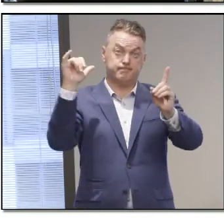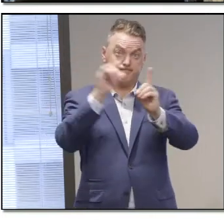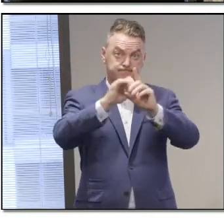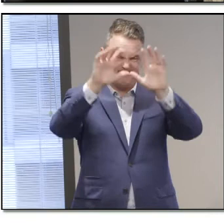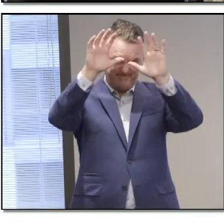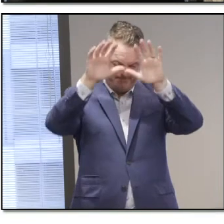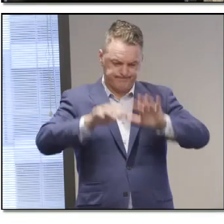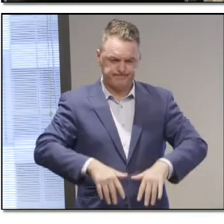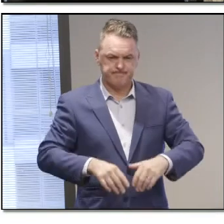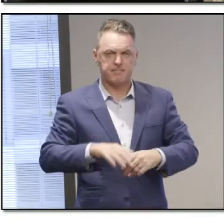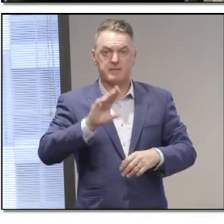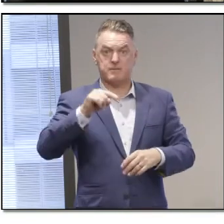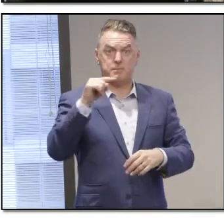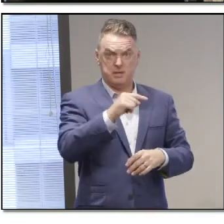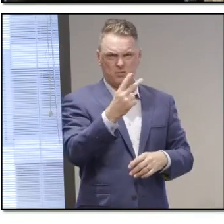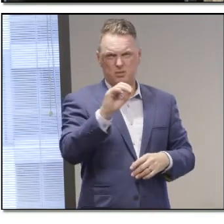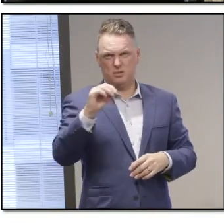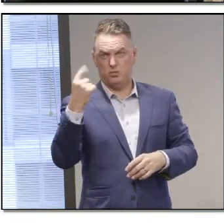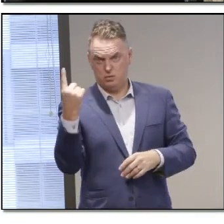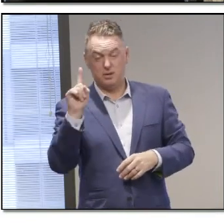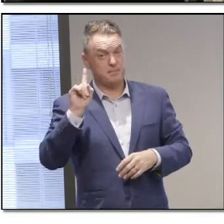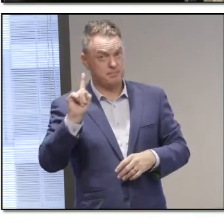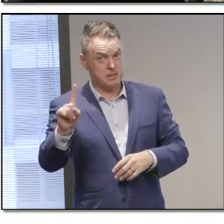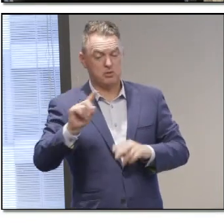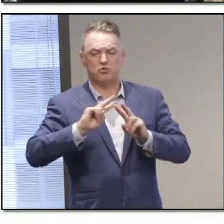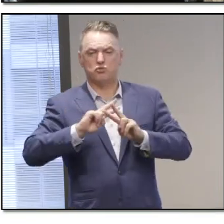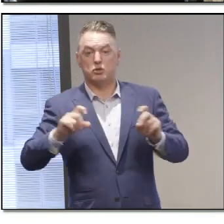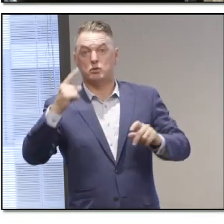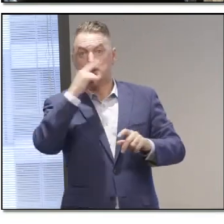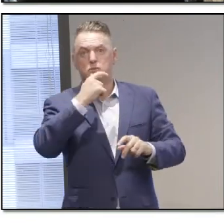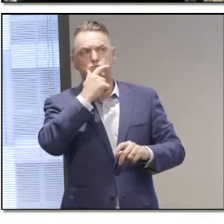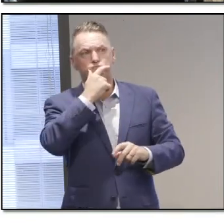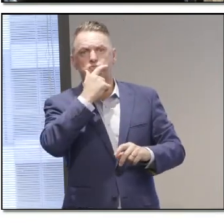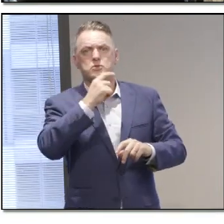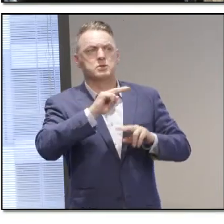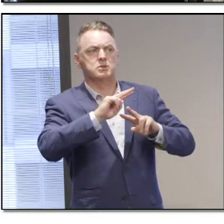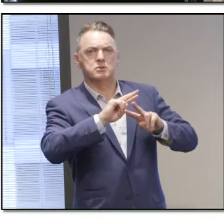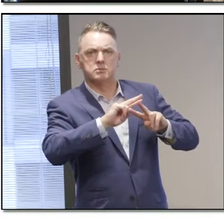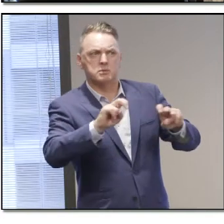some good researchers used that as an opportunity and measured lots of things afterwards.